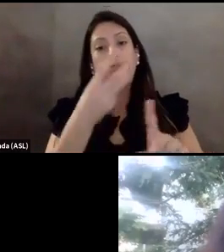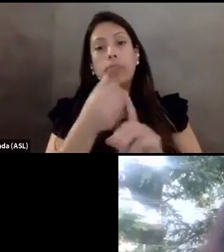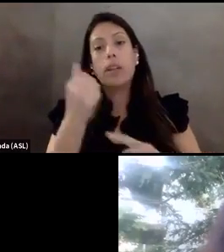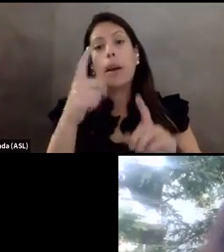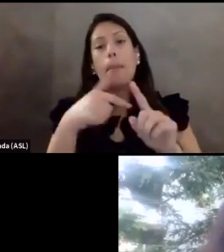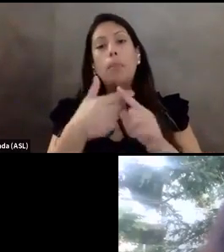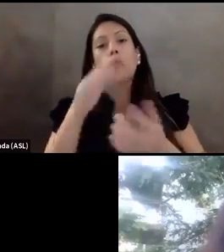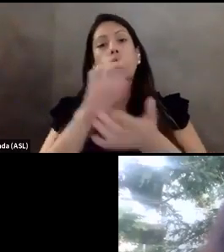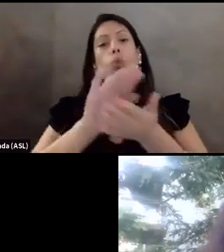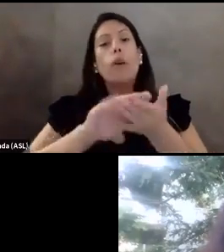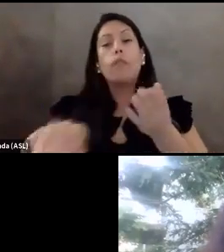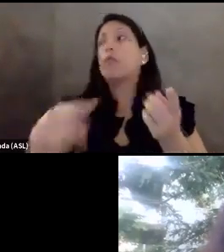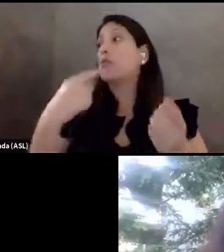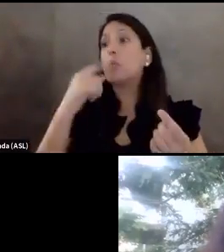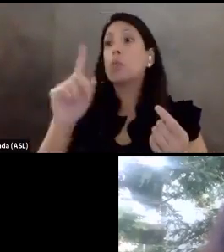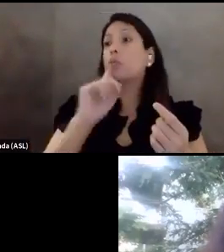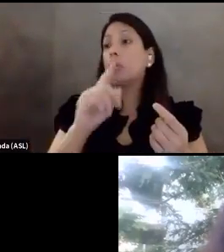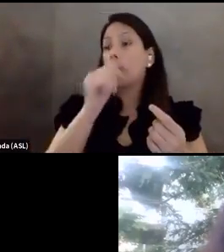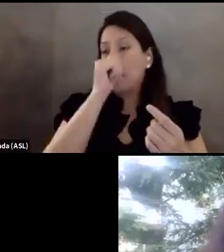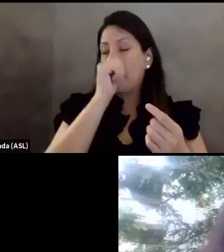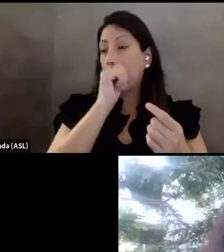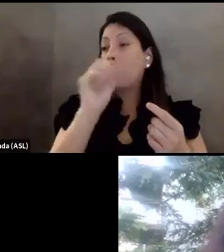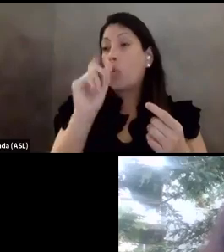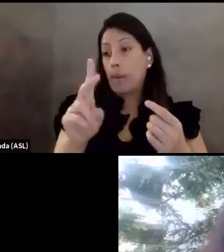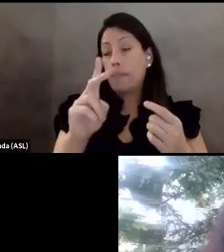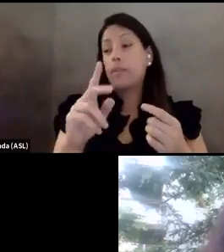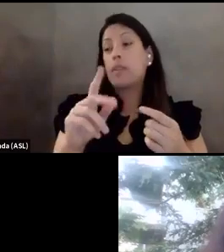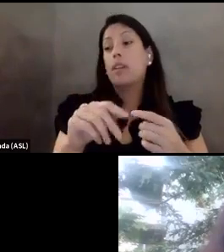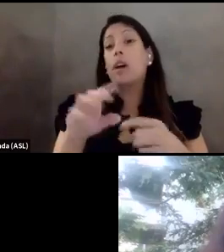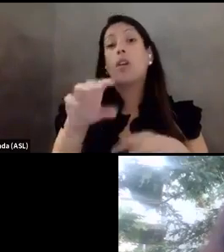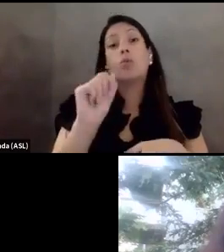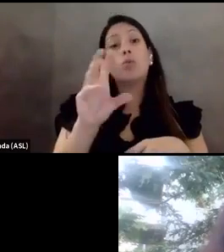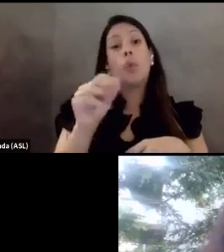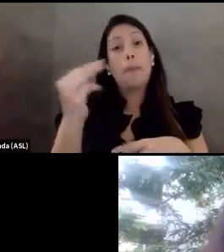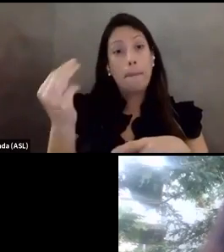Yes. So on Monday, we forwarded St.